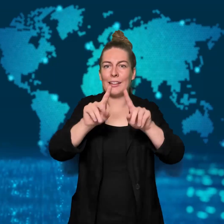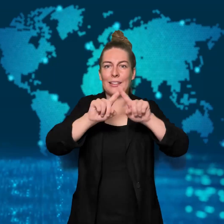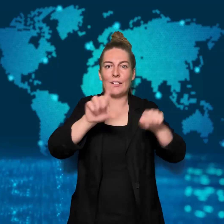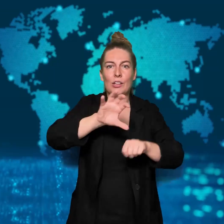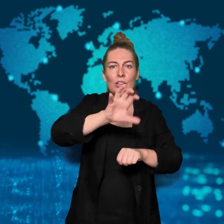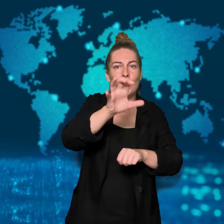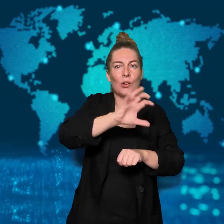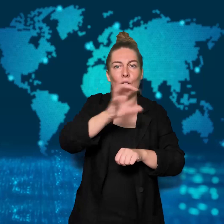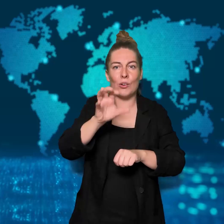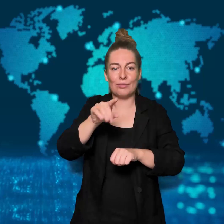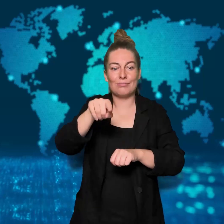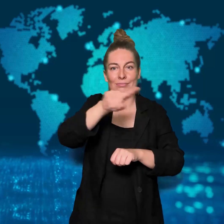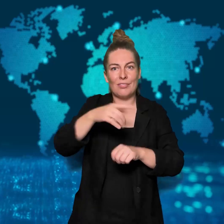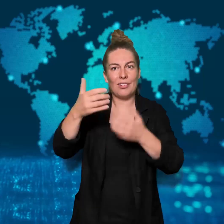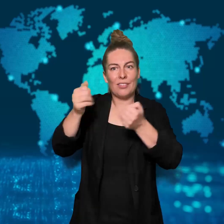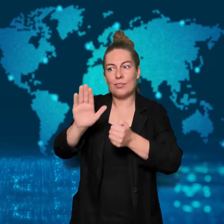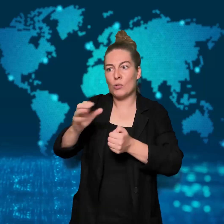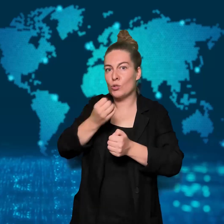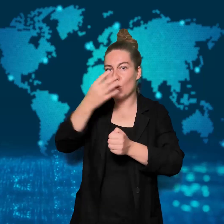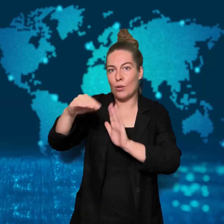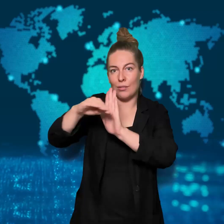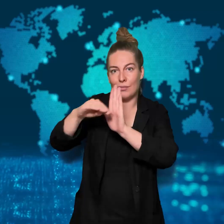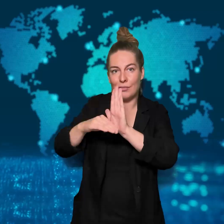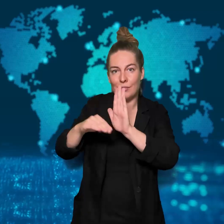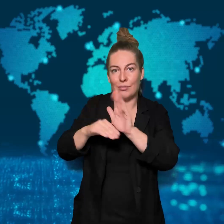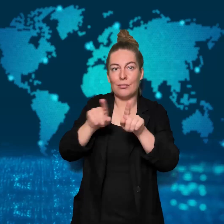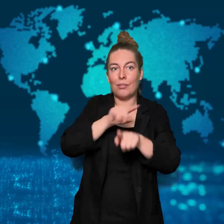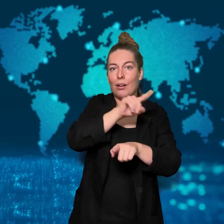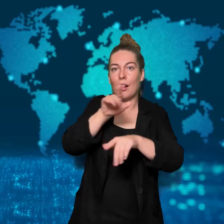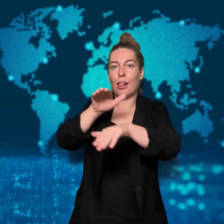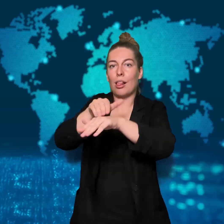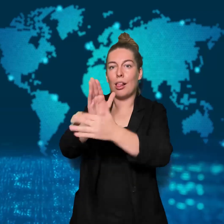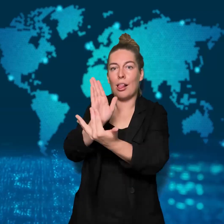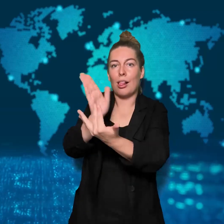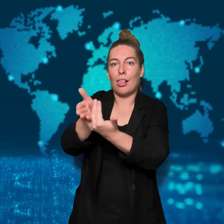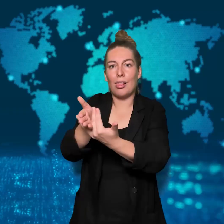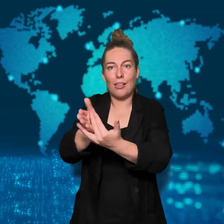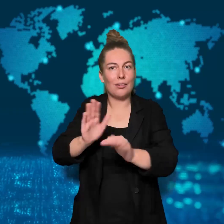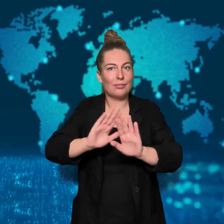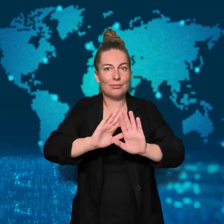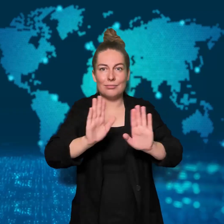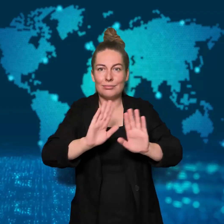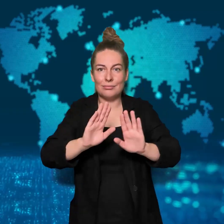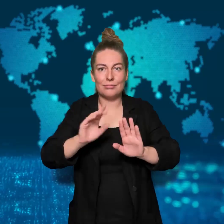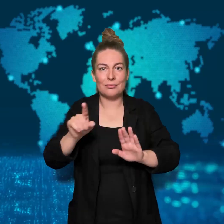as well as spreading "Western ideology."